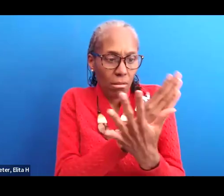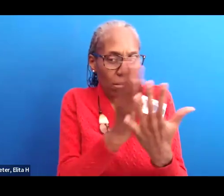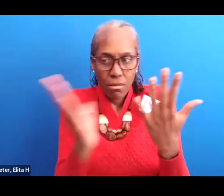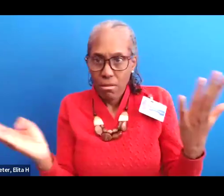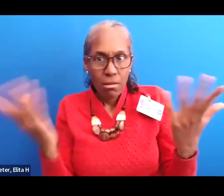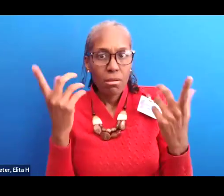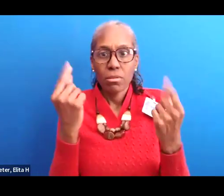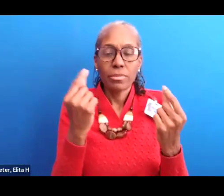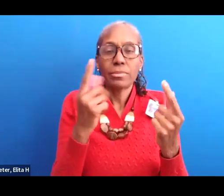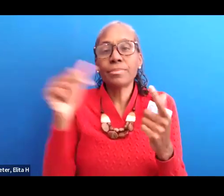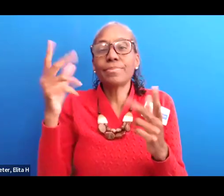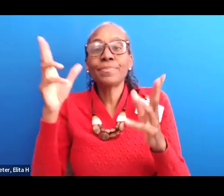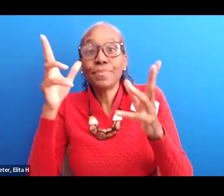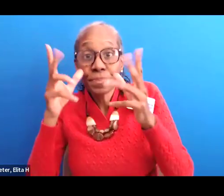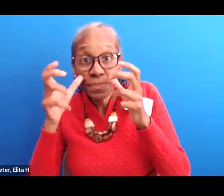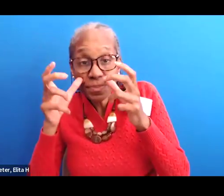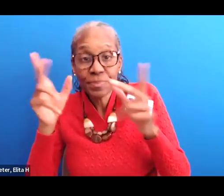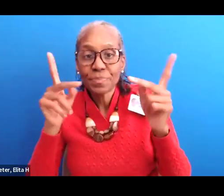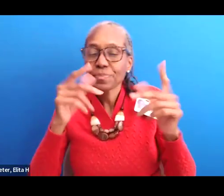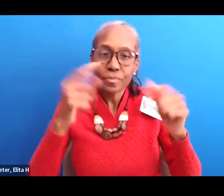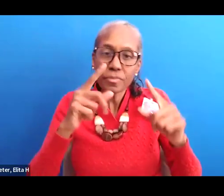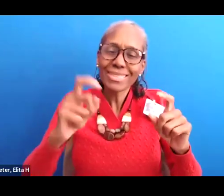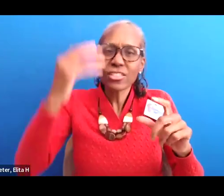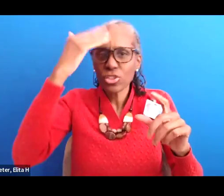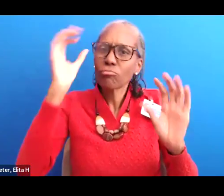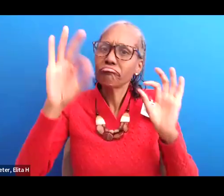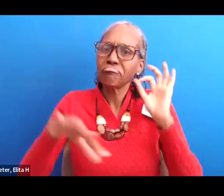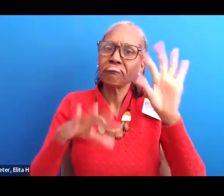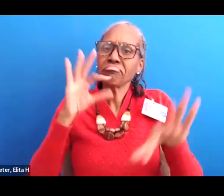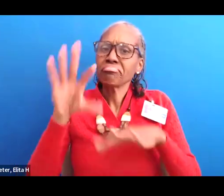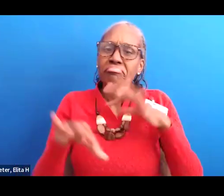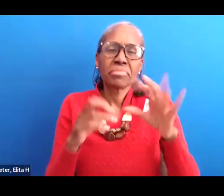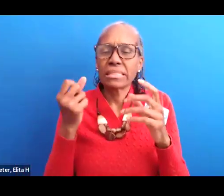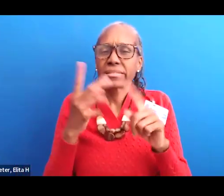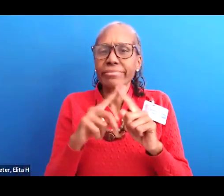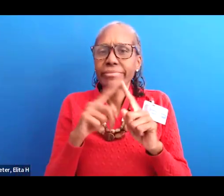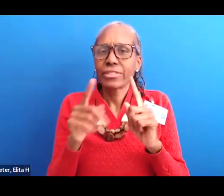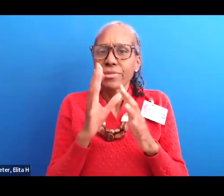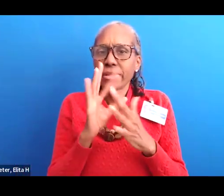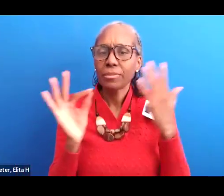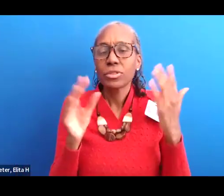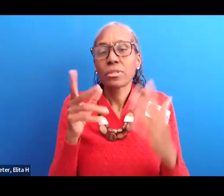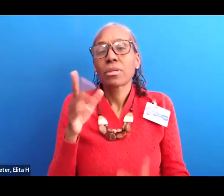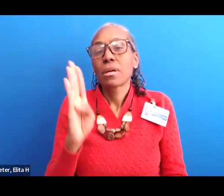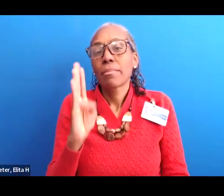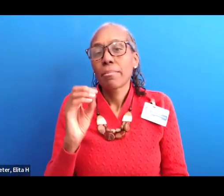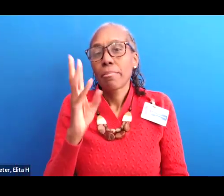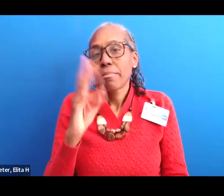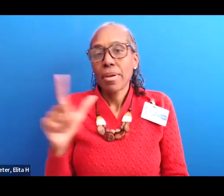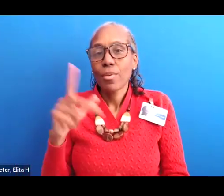Also, for our other listeners, too, everybody needs to know that there's so many options. The bowel program is also an issue.